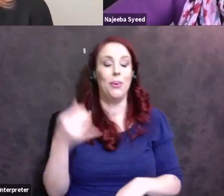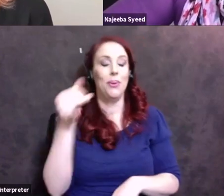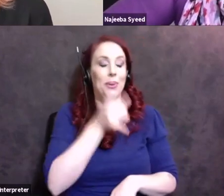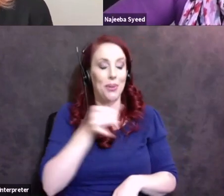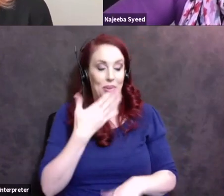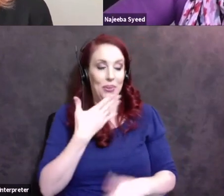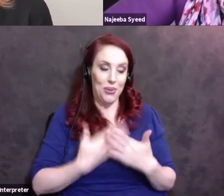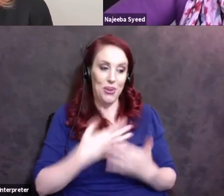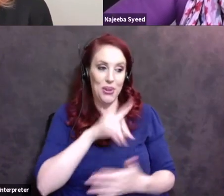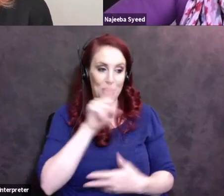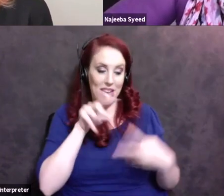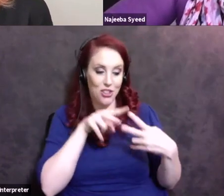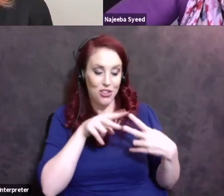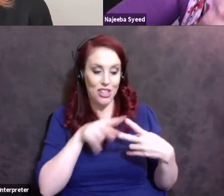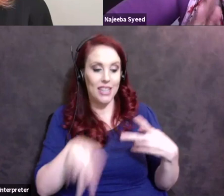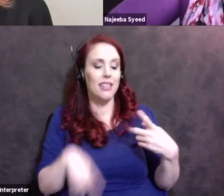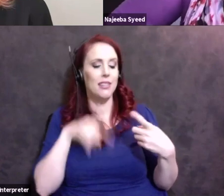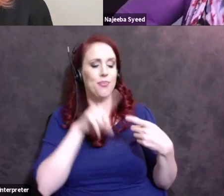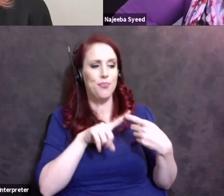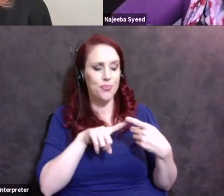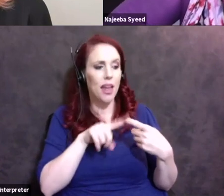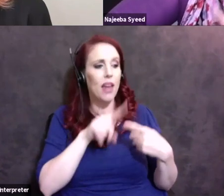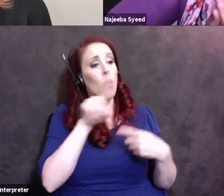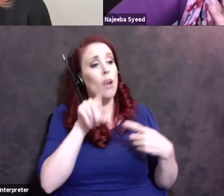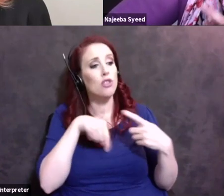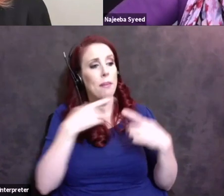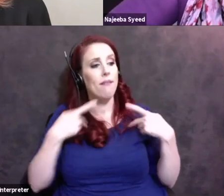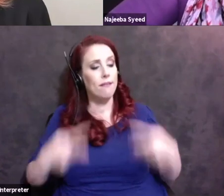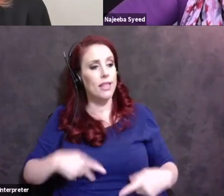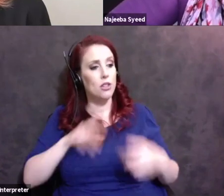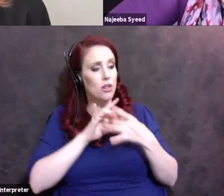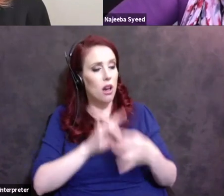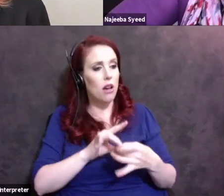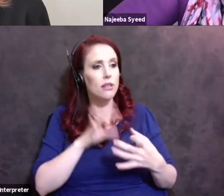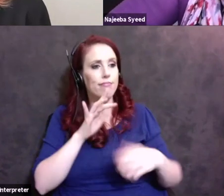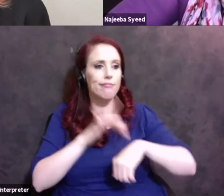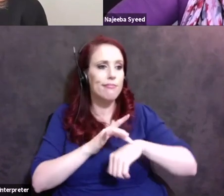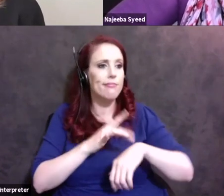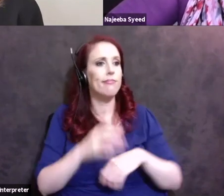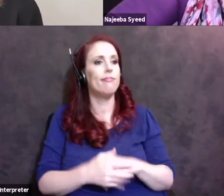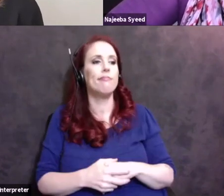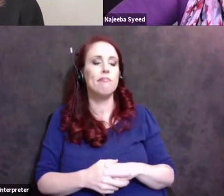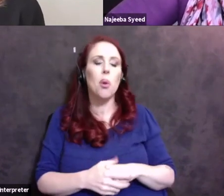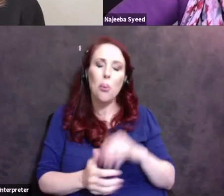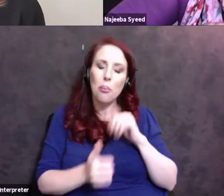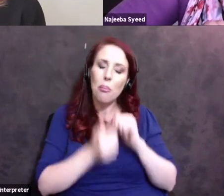I think the question around physical contact is probably one of the most difficult because